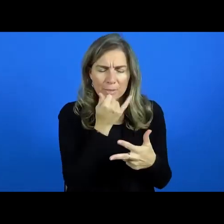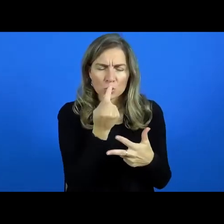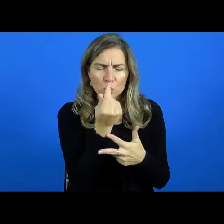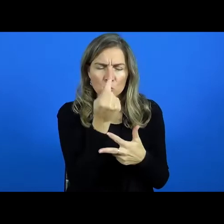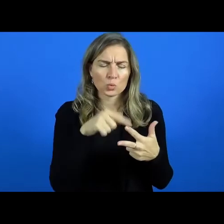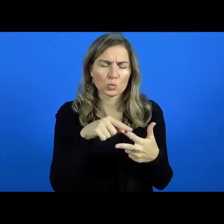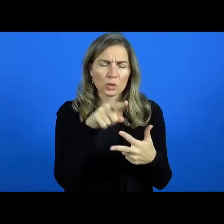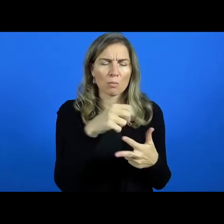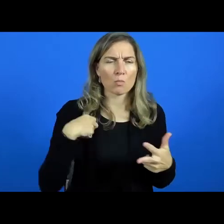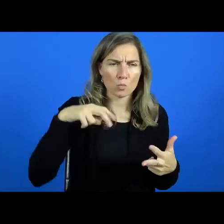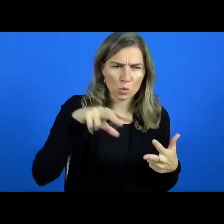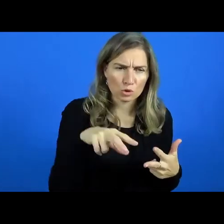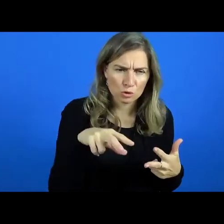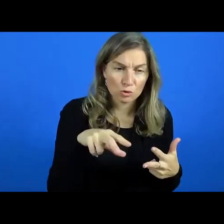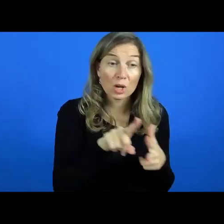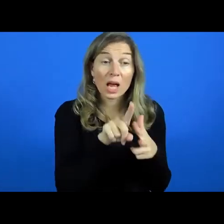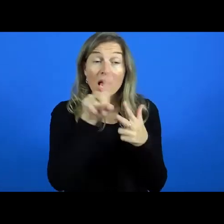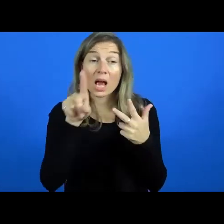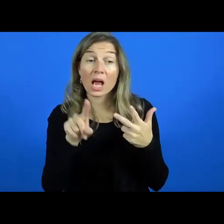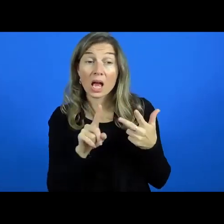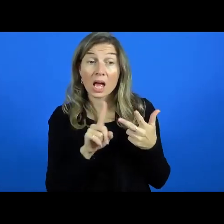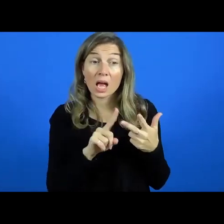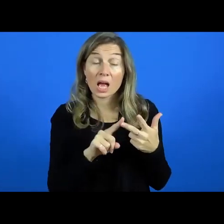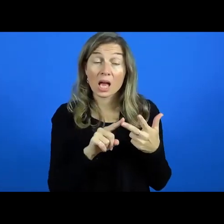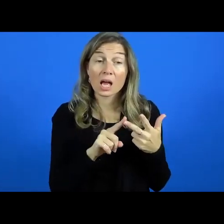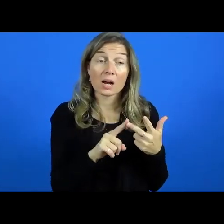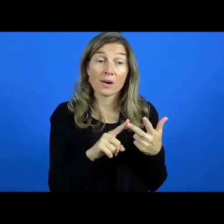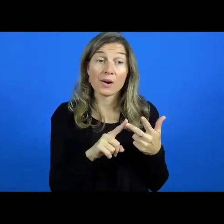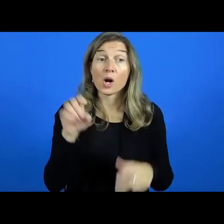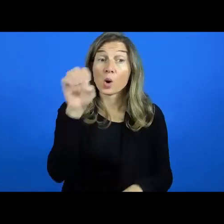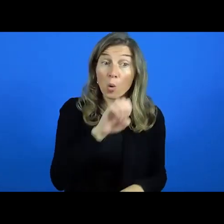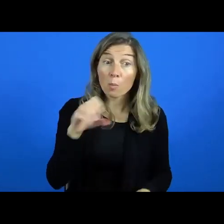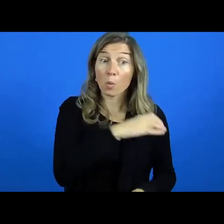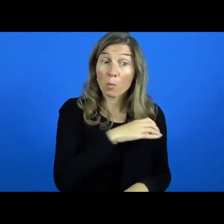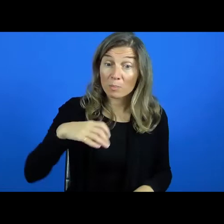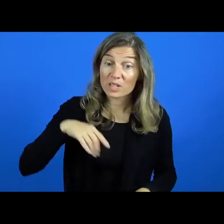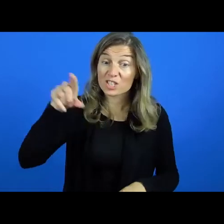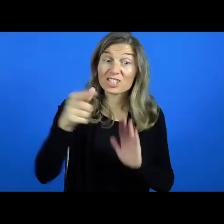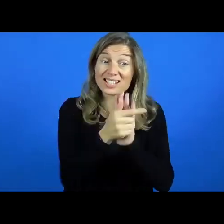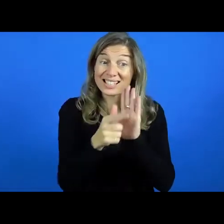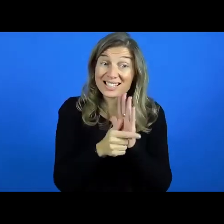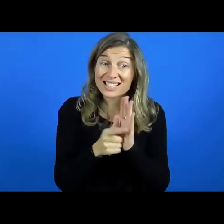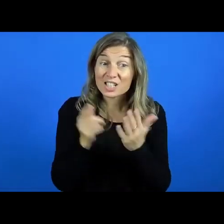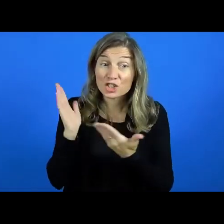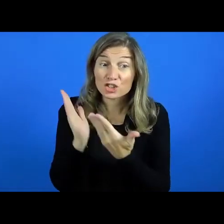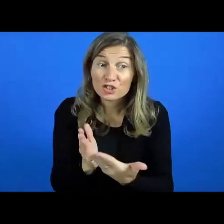and it's also relates to the Legal Service the Commission which justified investment in institutions.